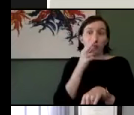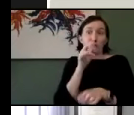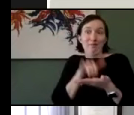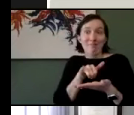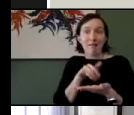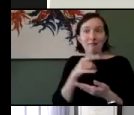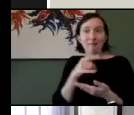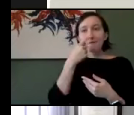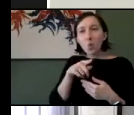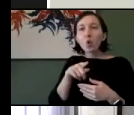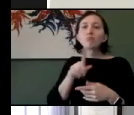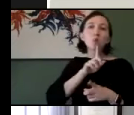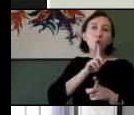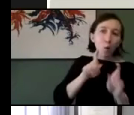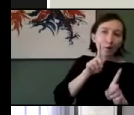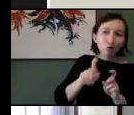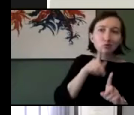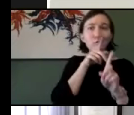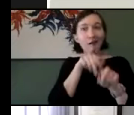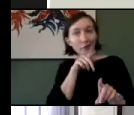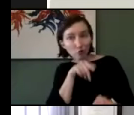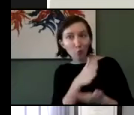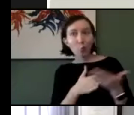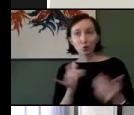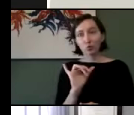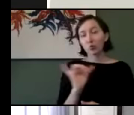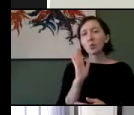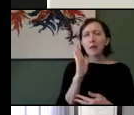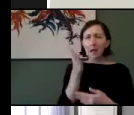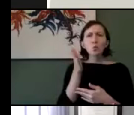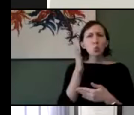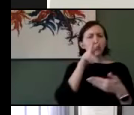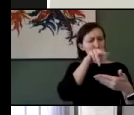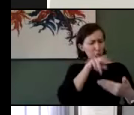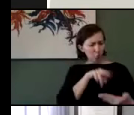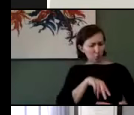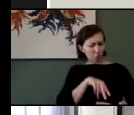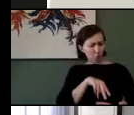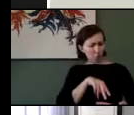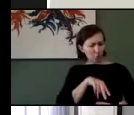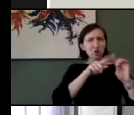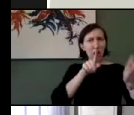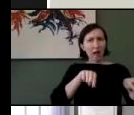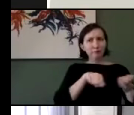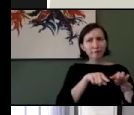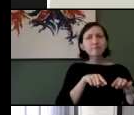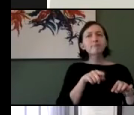and we'll go through questions in the chat. I want to let you know we have a record number of people